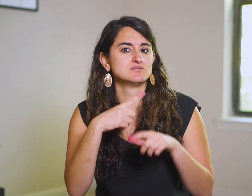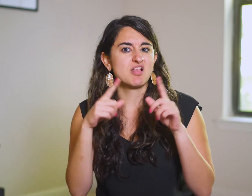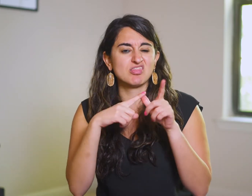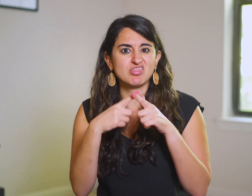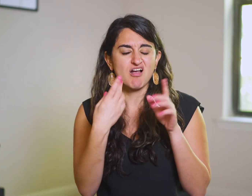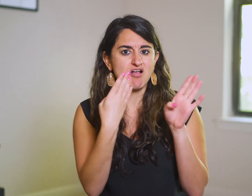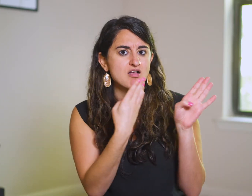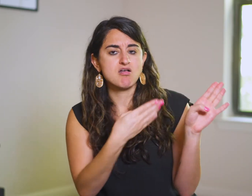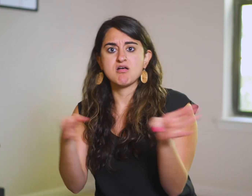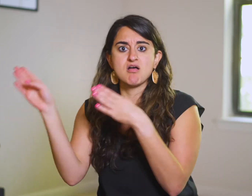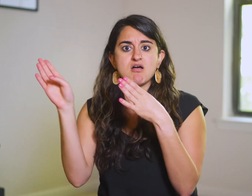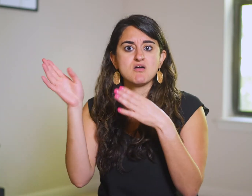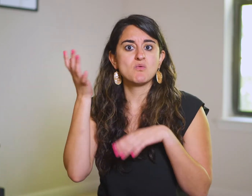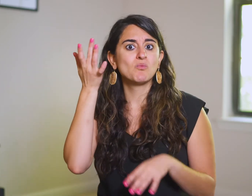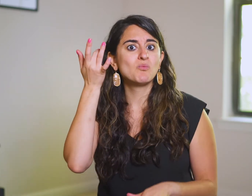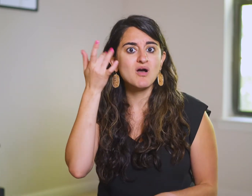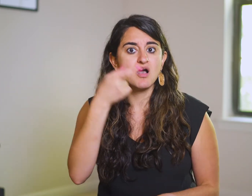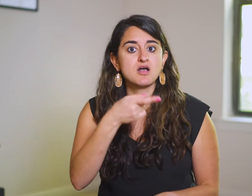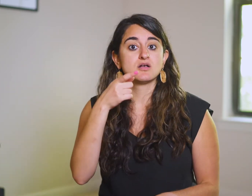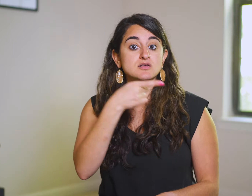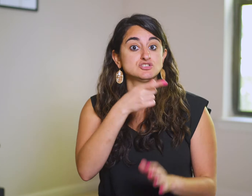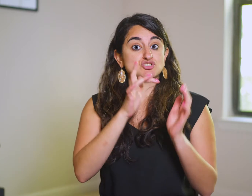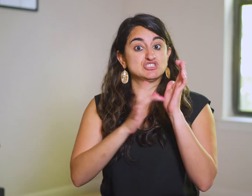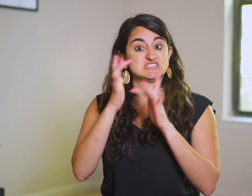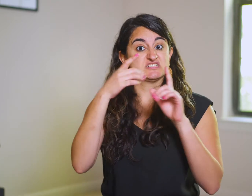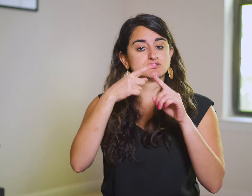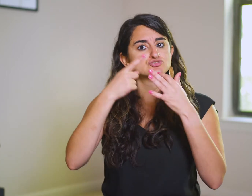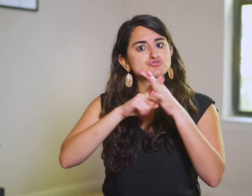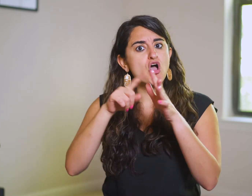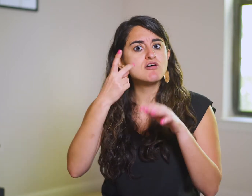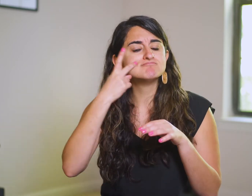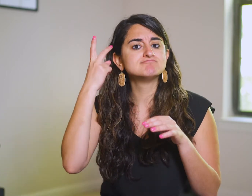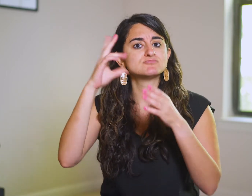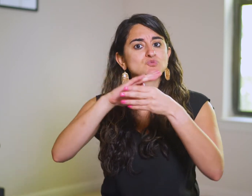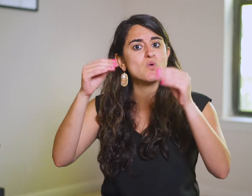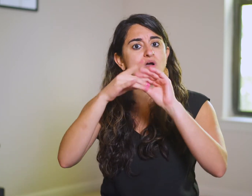but things take a turn when He starts recounting stories